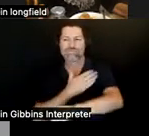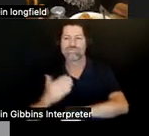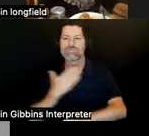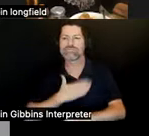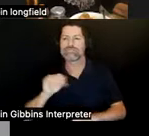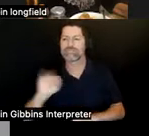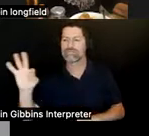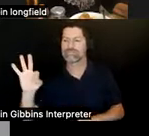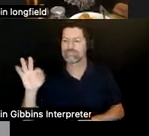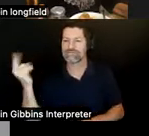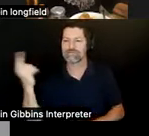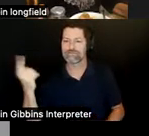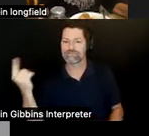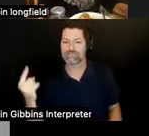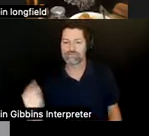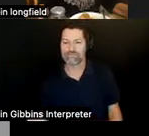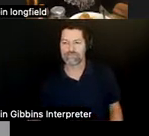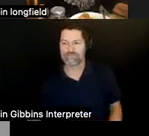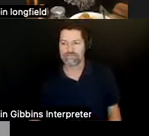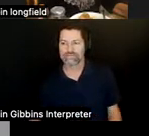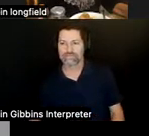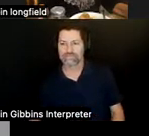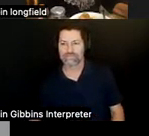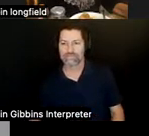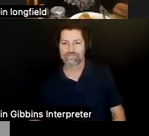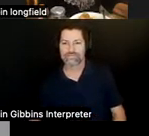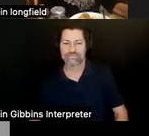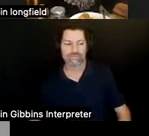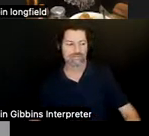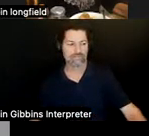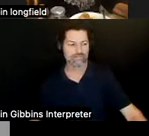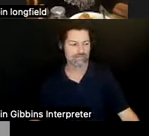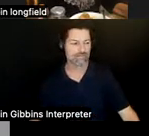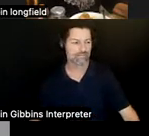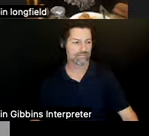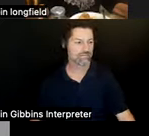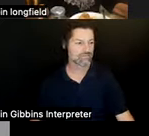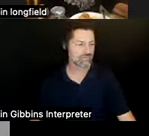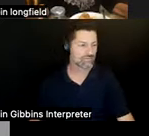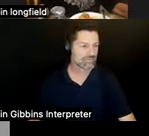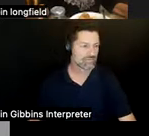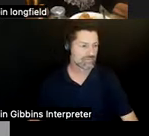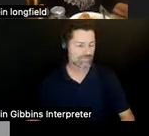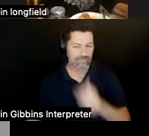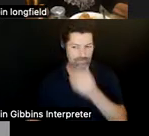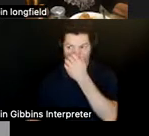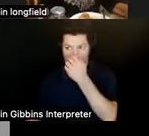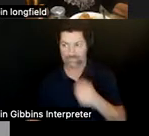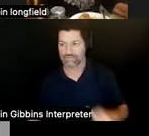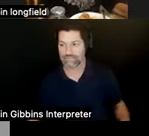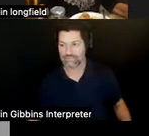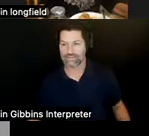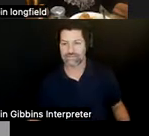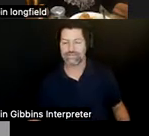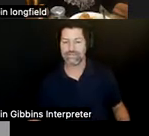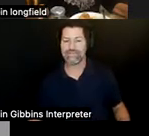19:17:26 Just because i'm down for my okay, please don't turn it on again.